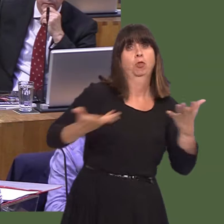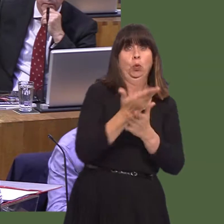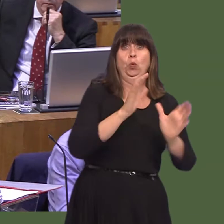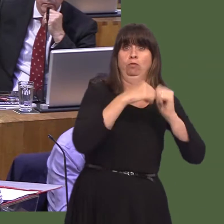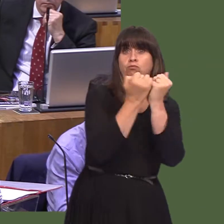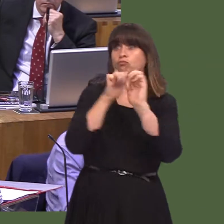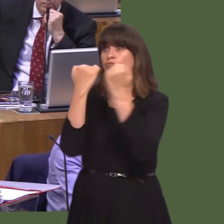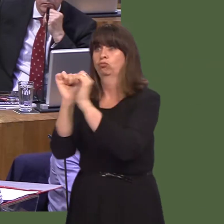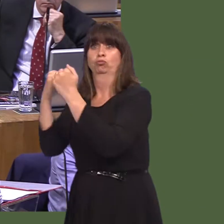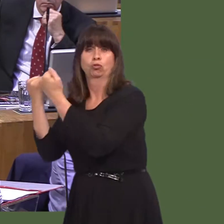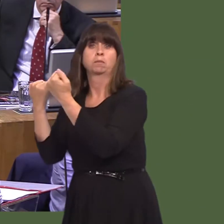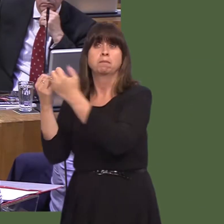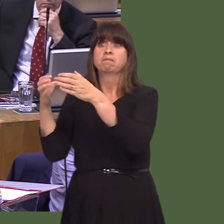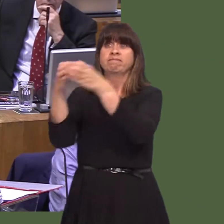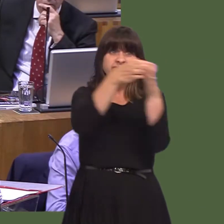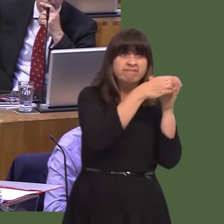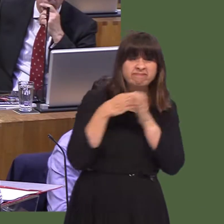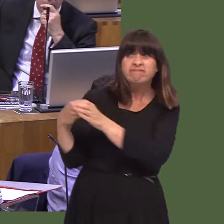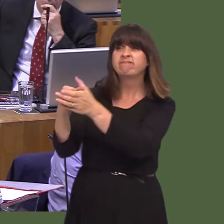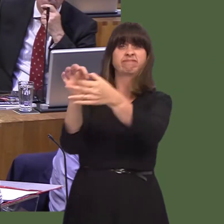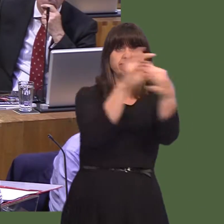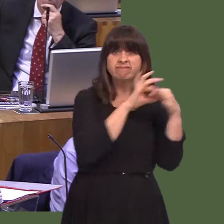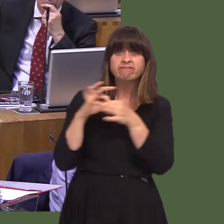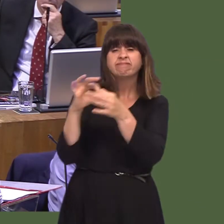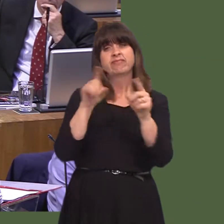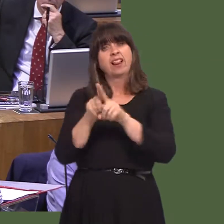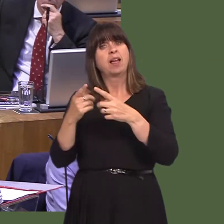bodies, and we're also working directly with specific groups, such as Public Health Wales,